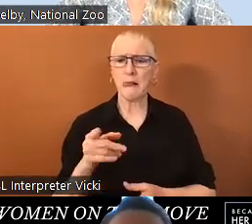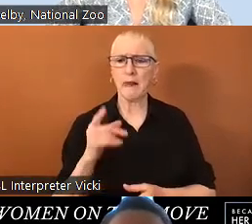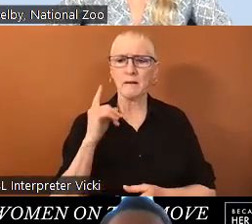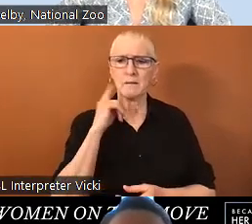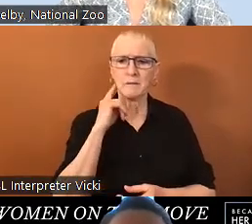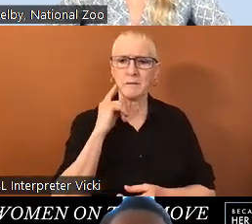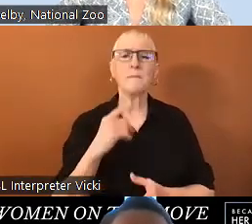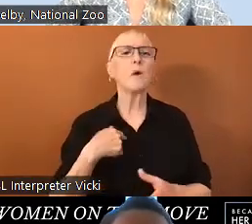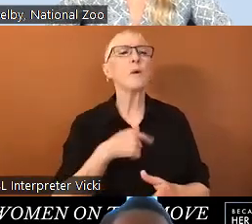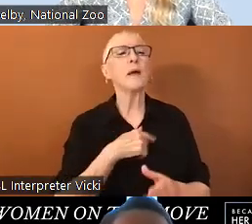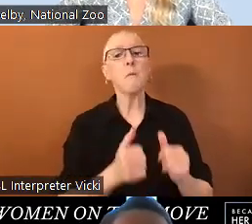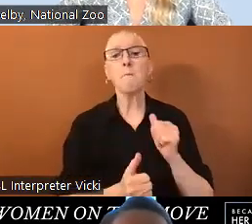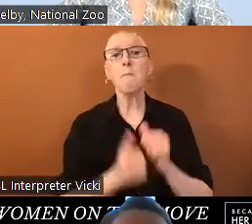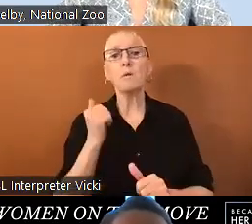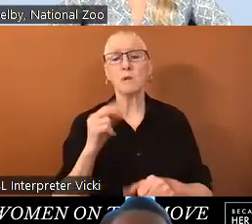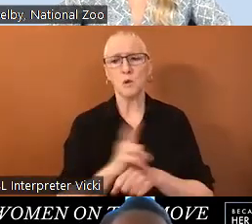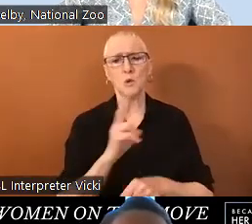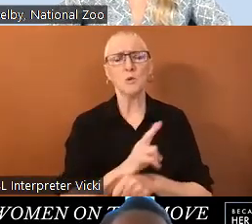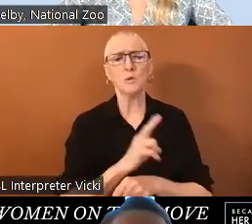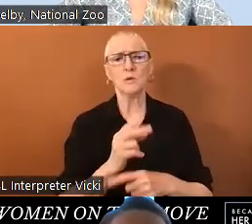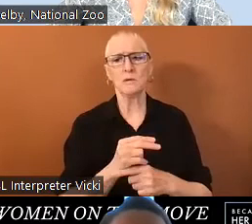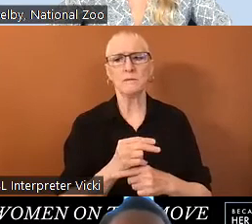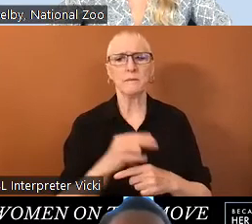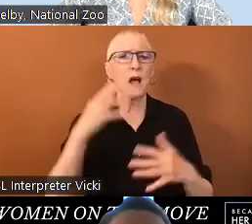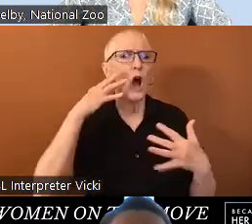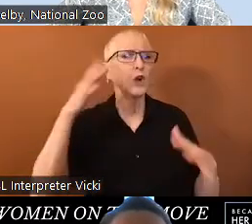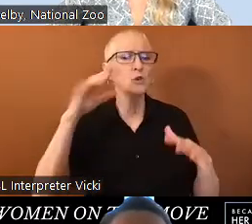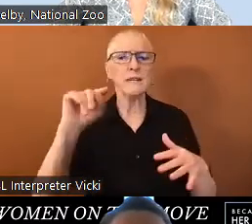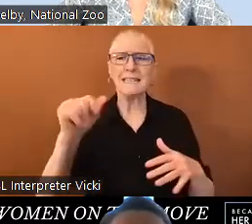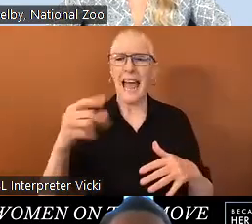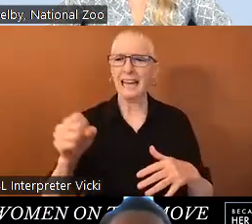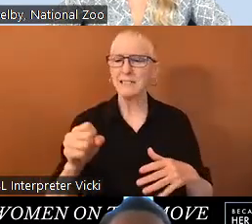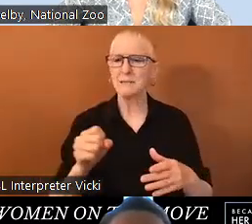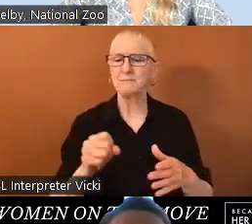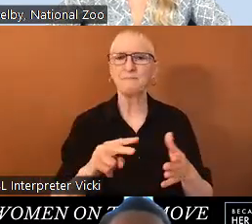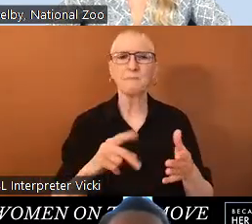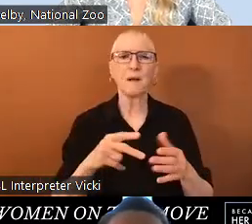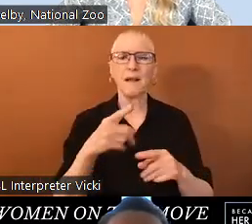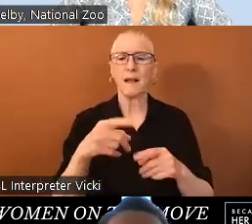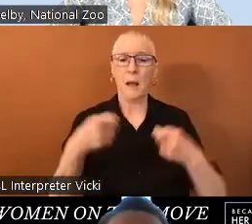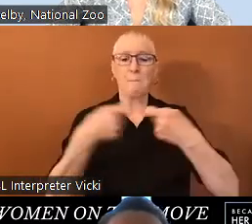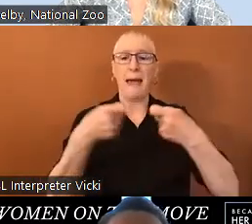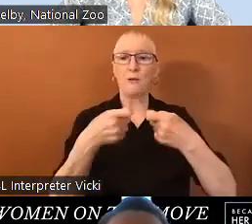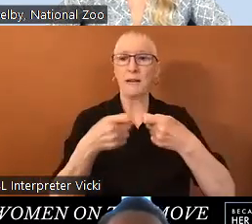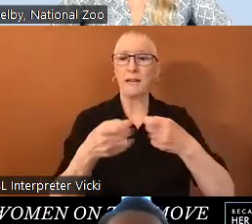Kim: We primarily use um acoustic tags, so these are battery operated tags uh in the river herring